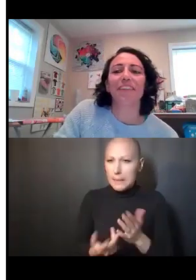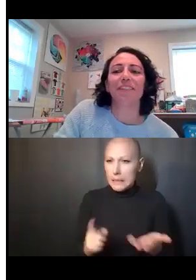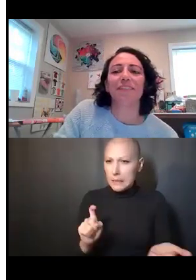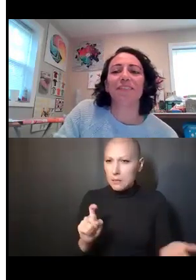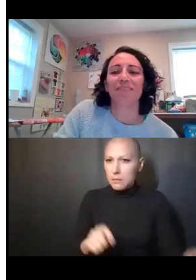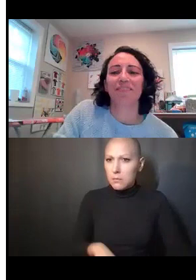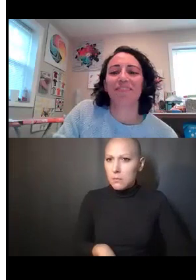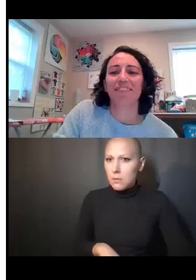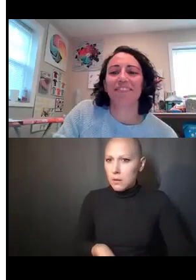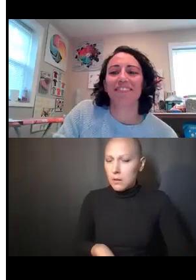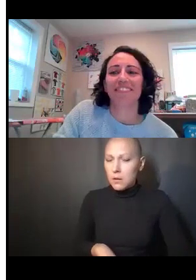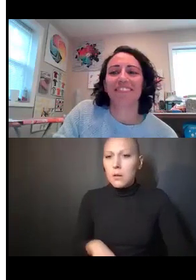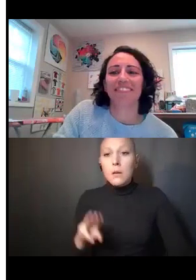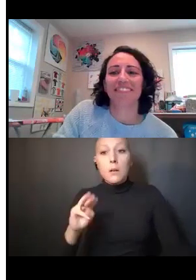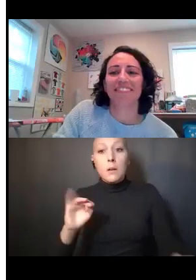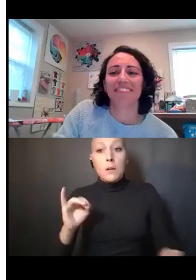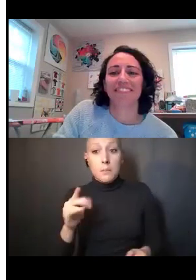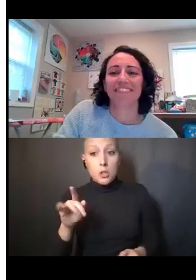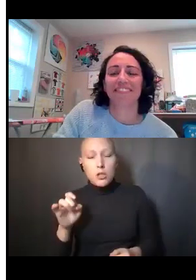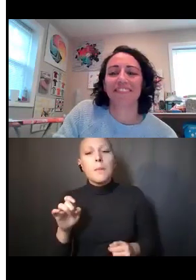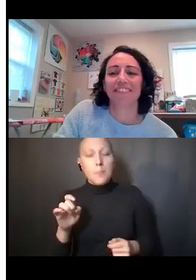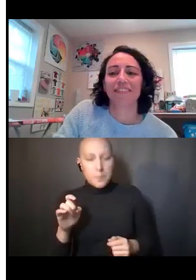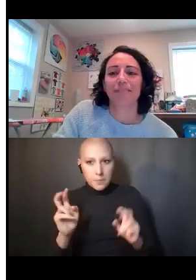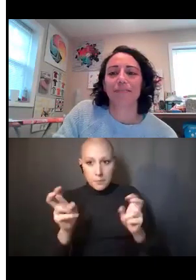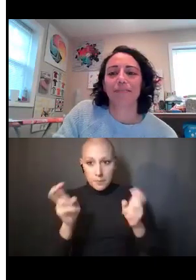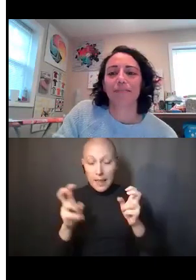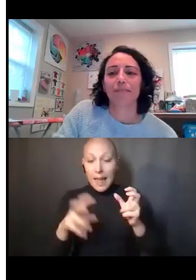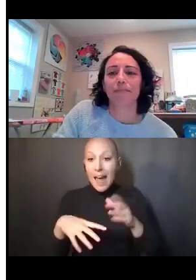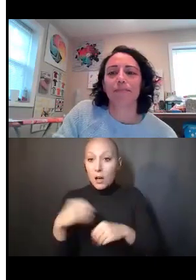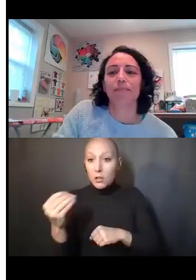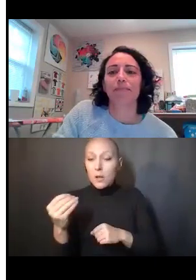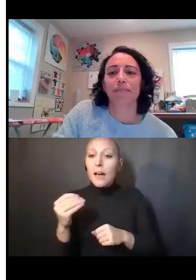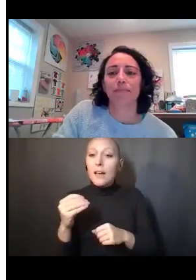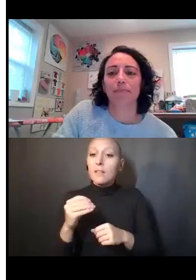Michelle Bulls: Falls outside of an individual's employment appointment is what .. .